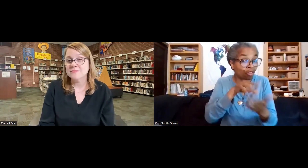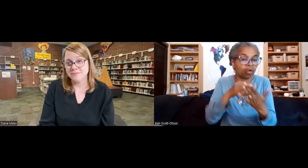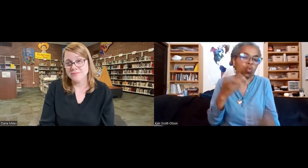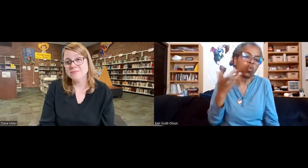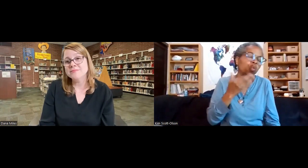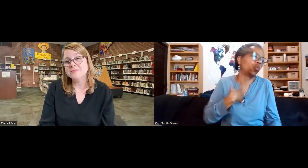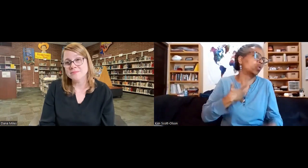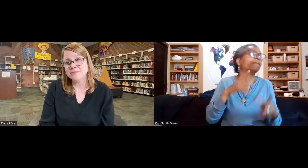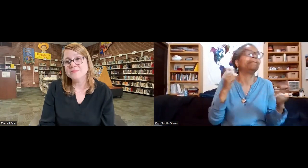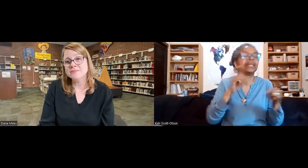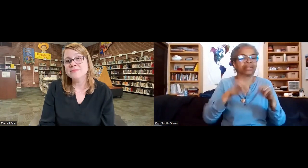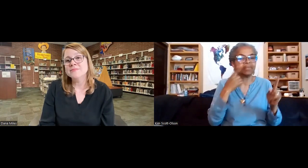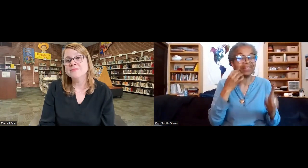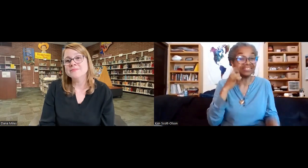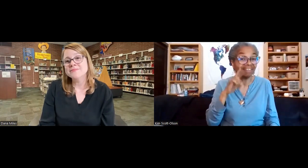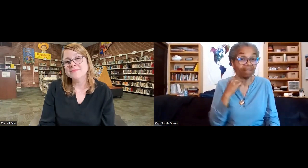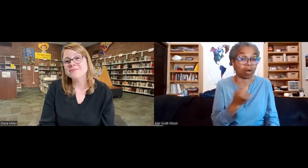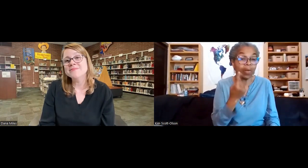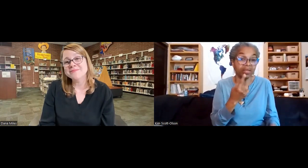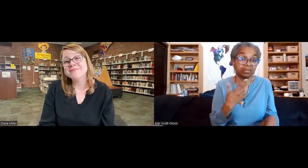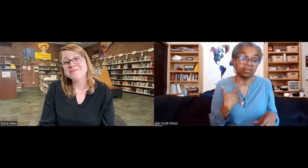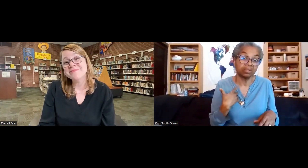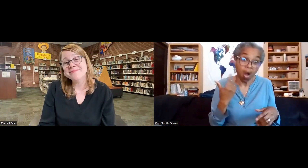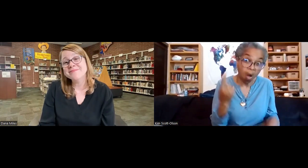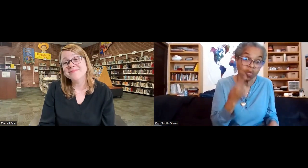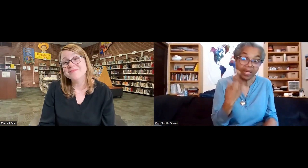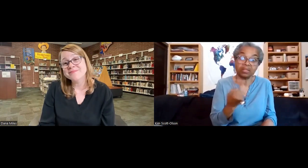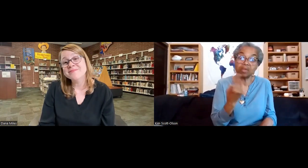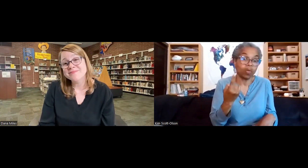that speaks volumes because that burden is always on the Deaf person,